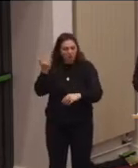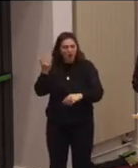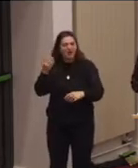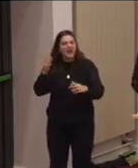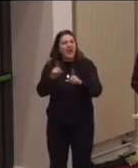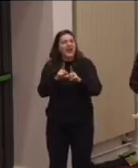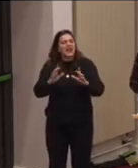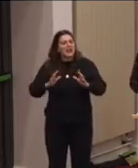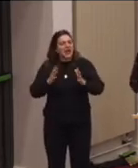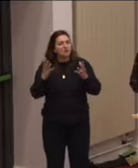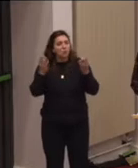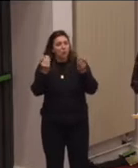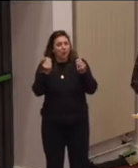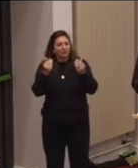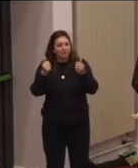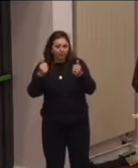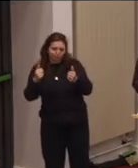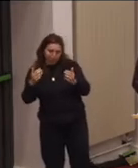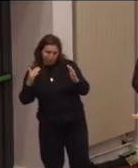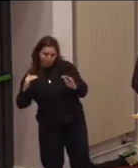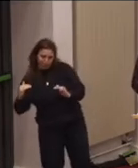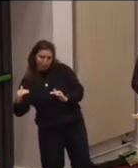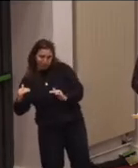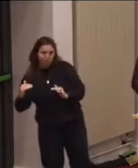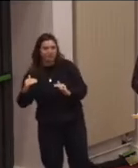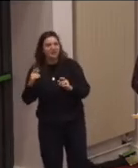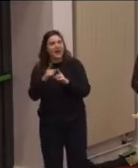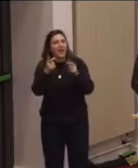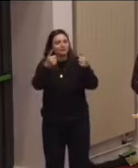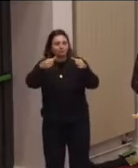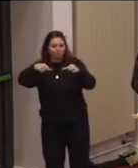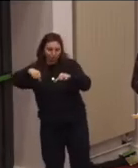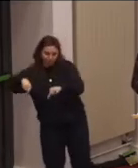medication, et cetera. Just as an indication of this, one very disturbing